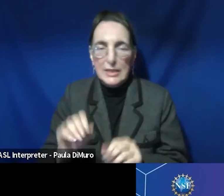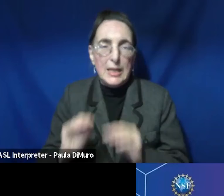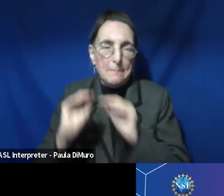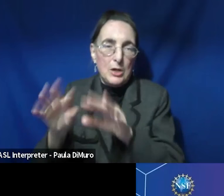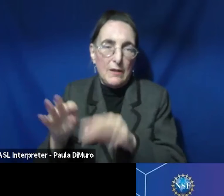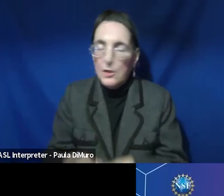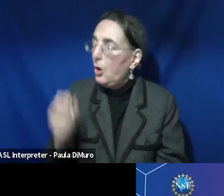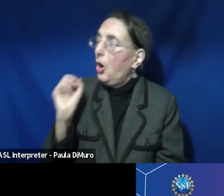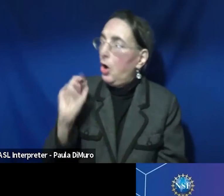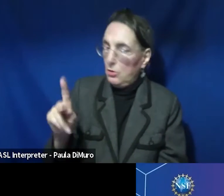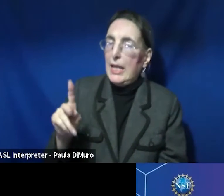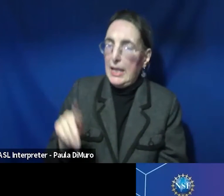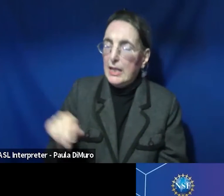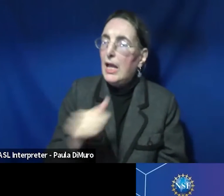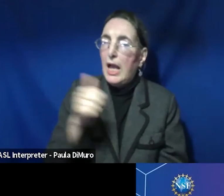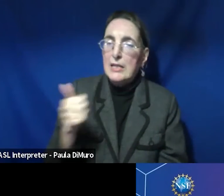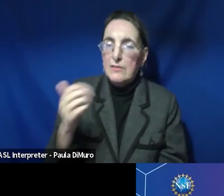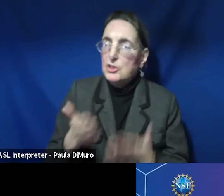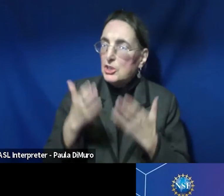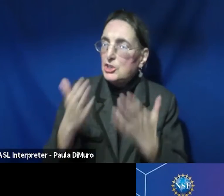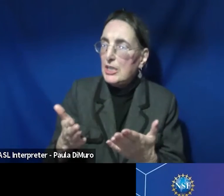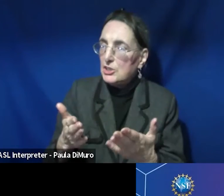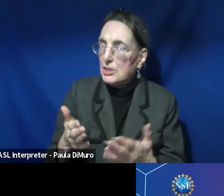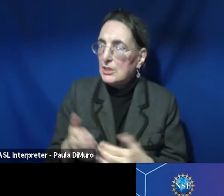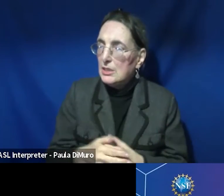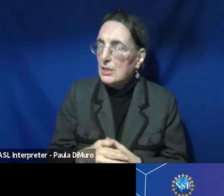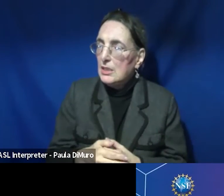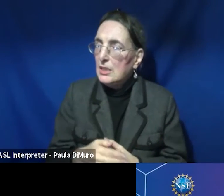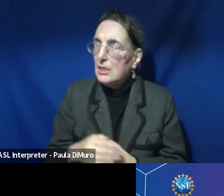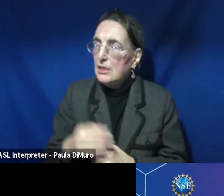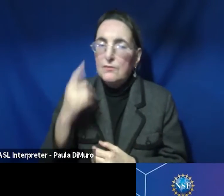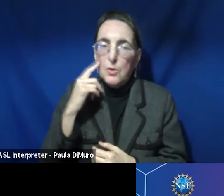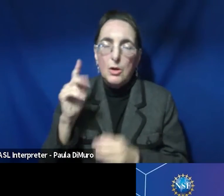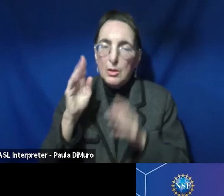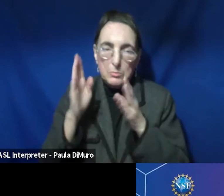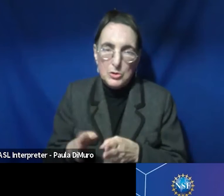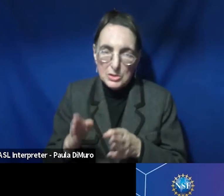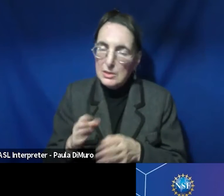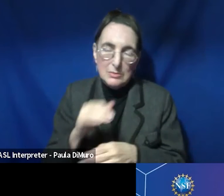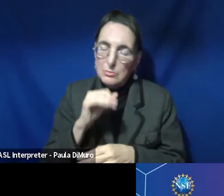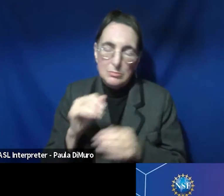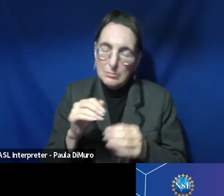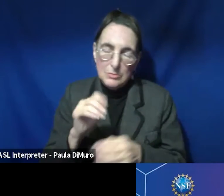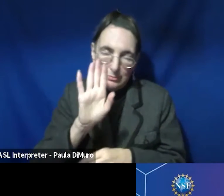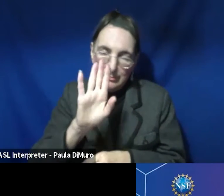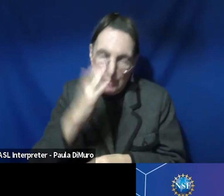Okay. And another suggestion for this anonymous attendee is you can call IT Help Central, and we will make sure we track that question.